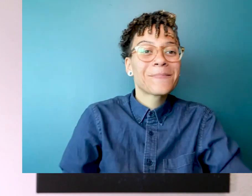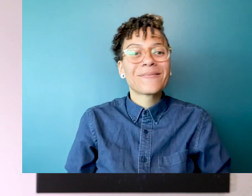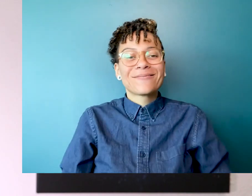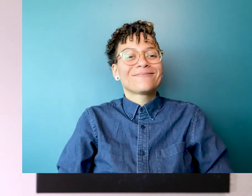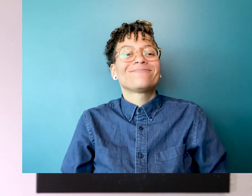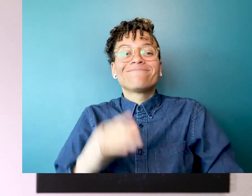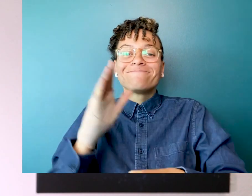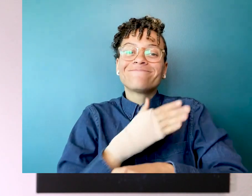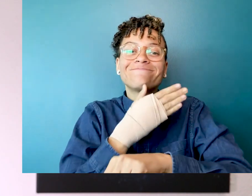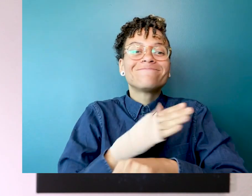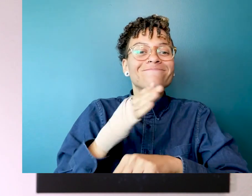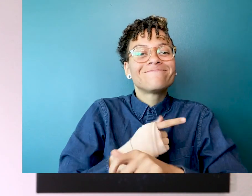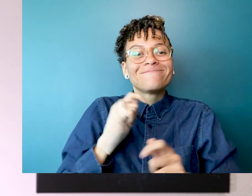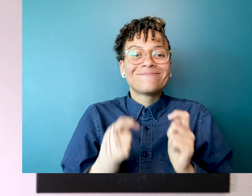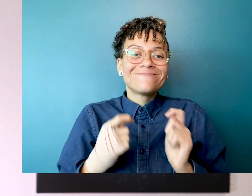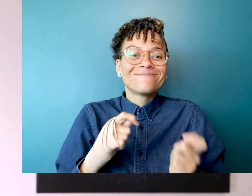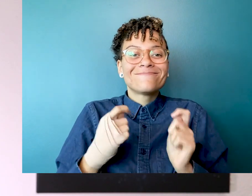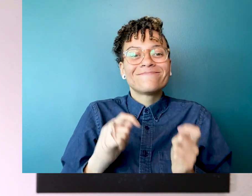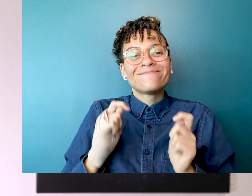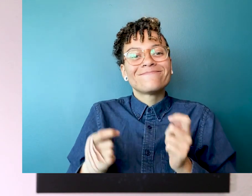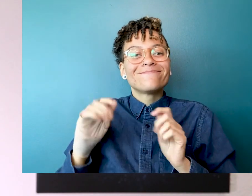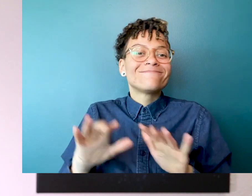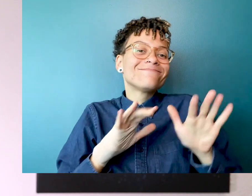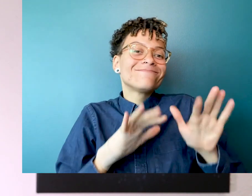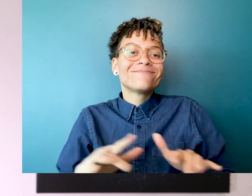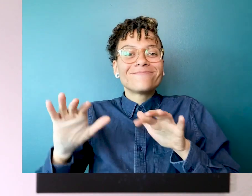Alright, thanks for watching, and I'll see you next time. (Brief music outerlude - simple beat with tones)